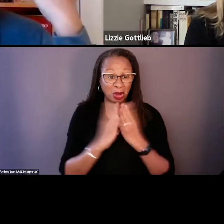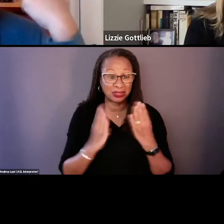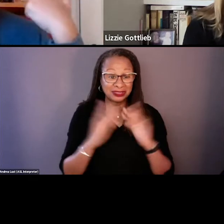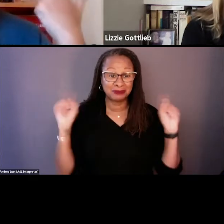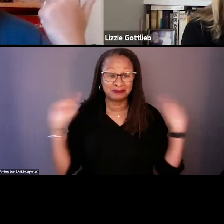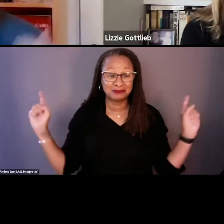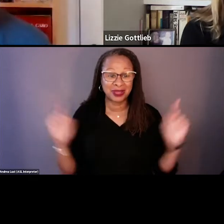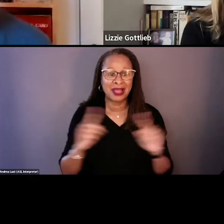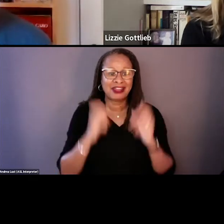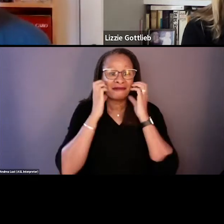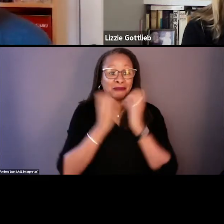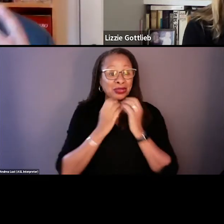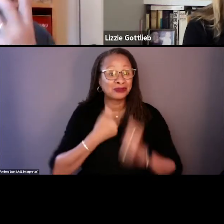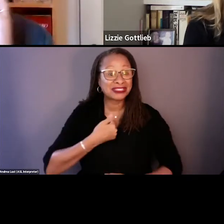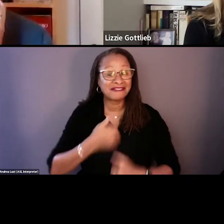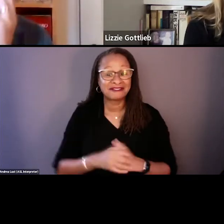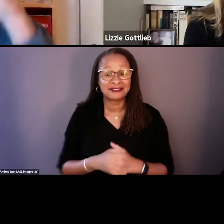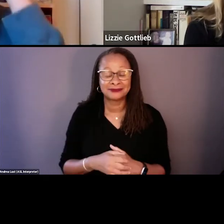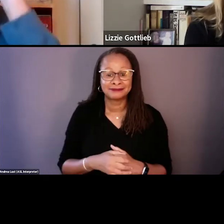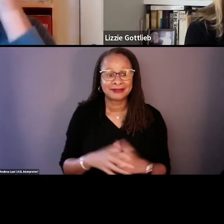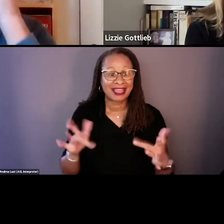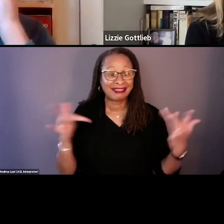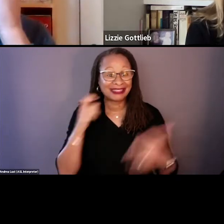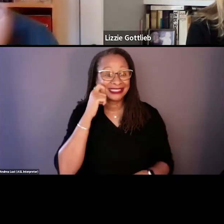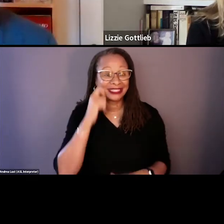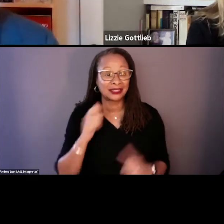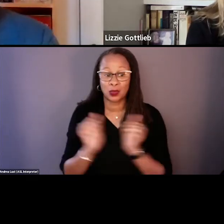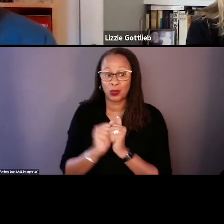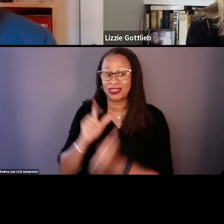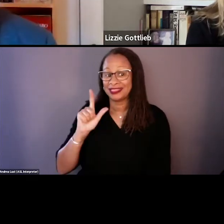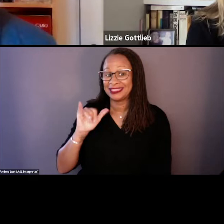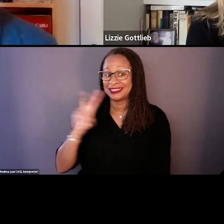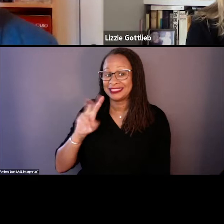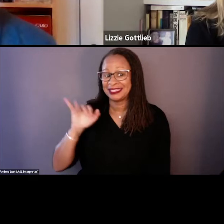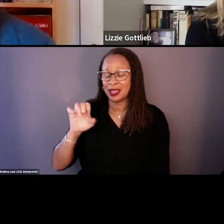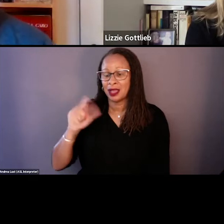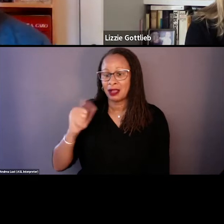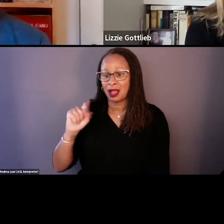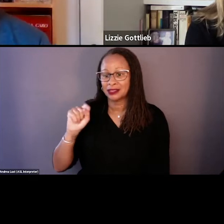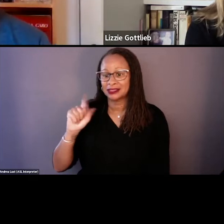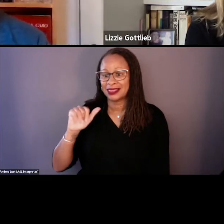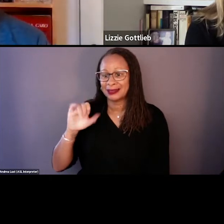well, we both have bookcases behind us, but I have a beard, and I'm fairly light skinned, and I'm here with Lizzie Gottlieb,